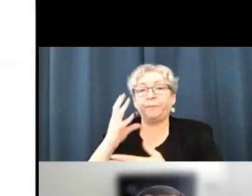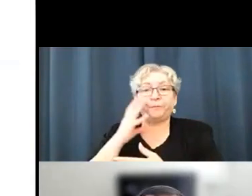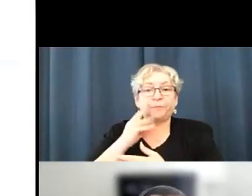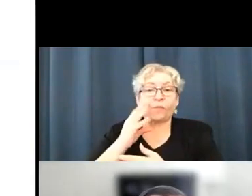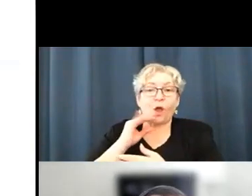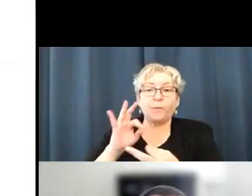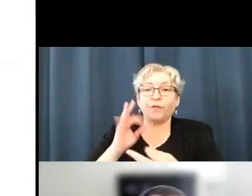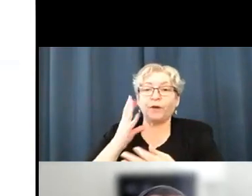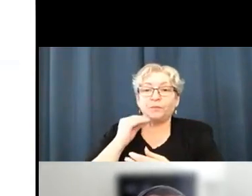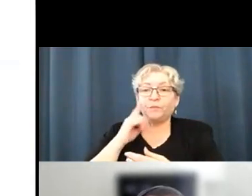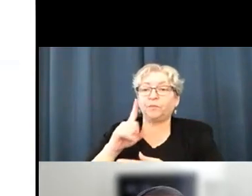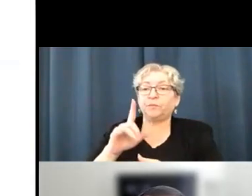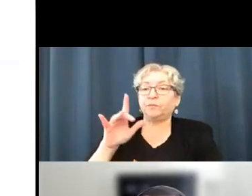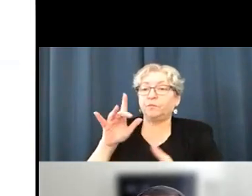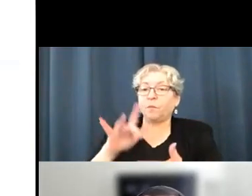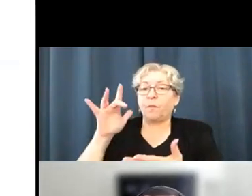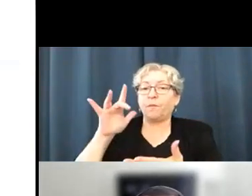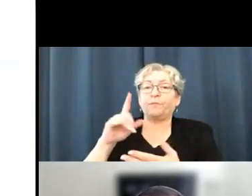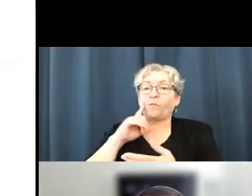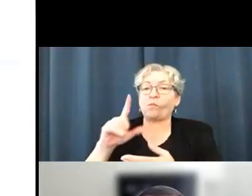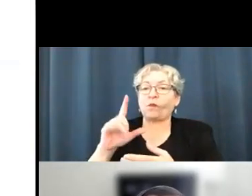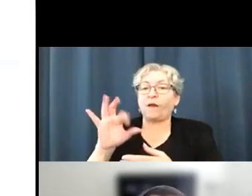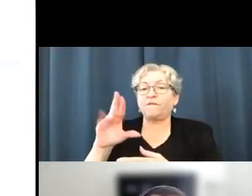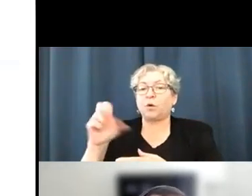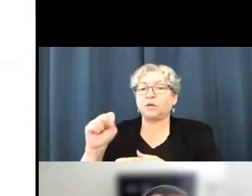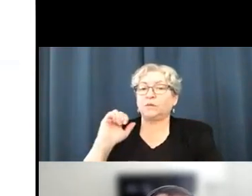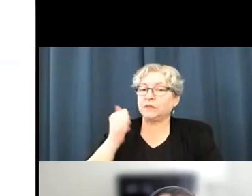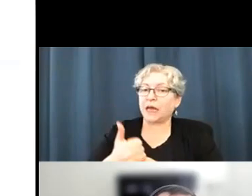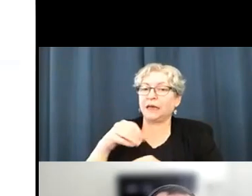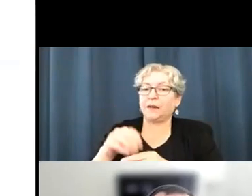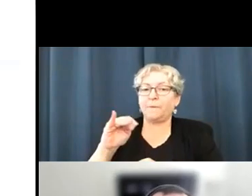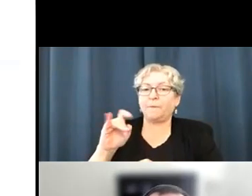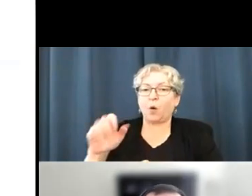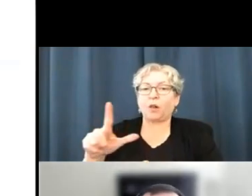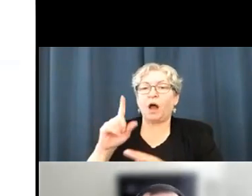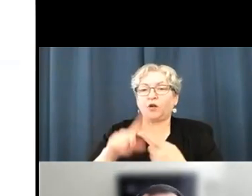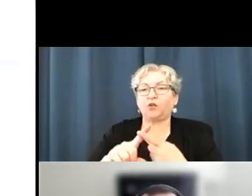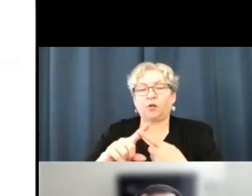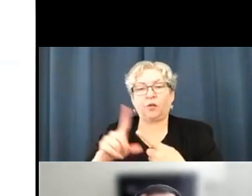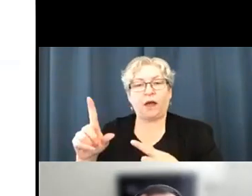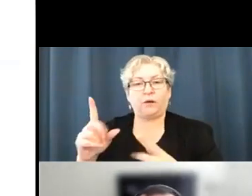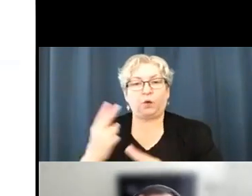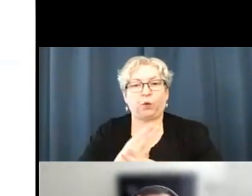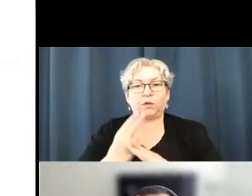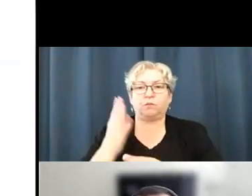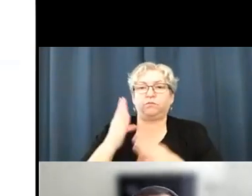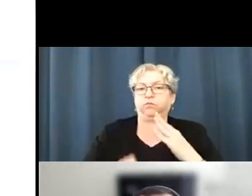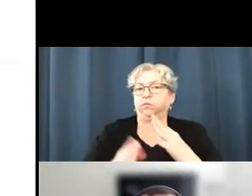as soon as you trigger the modal, the focus is set within the modal until the user finish what or whatever the user is doing.